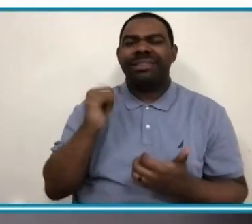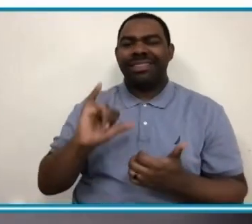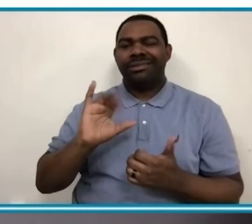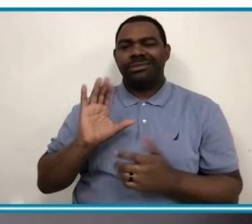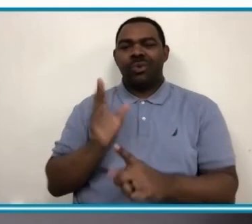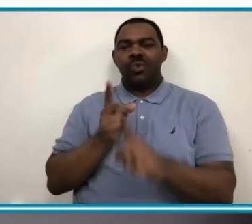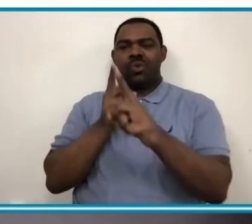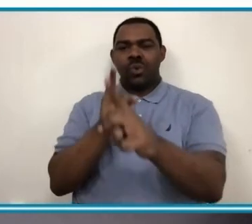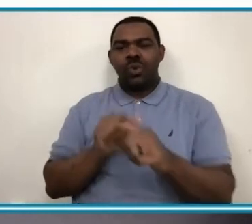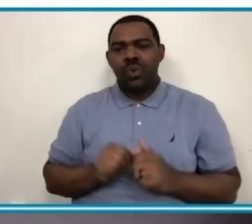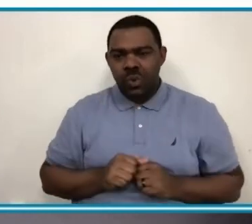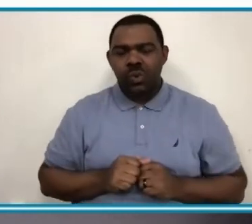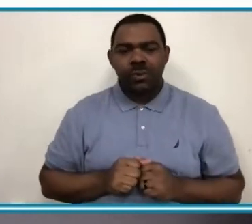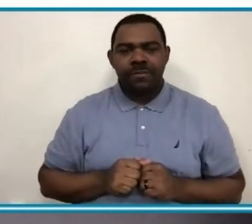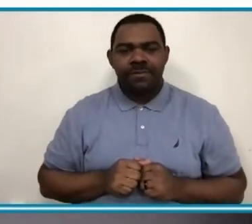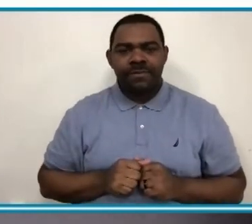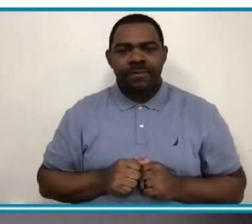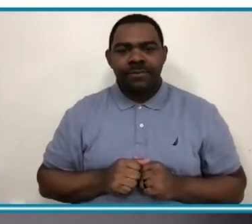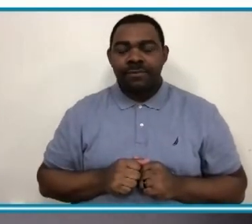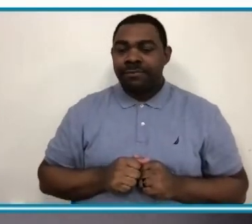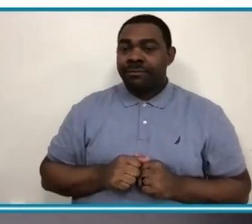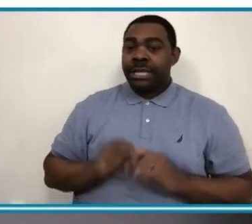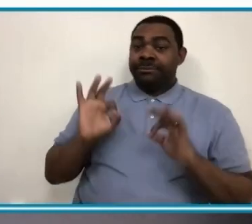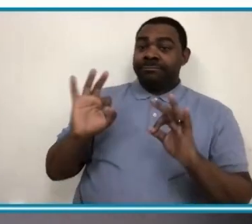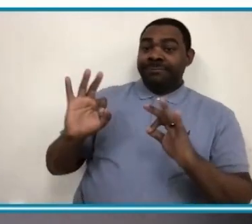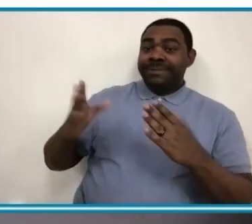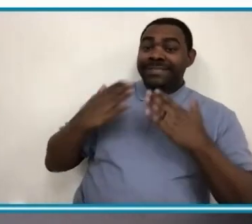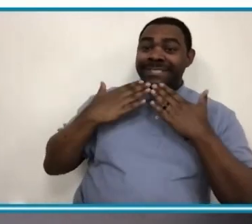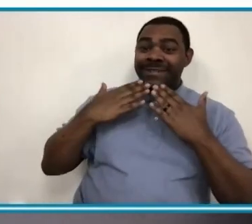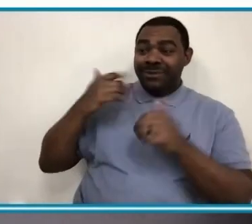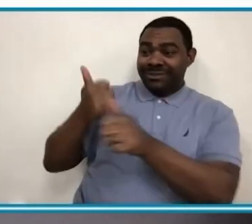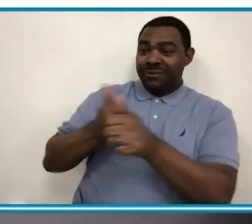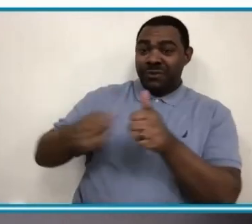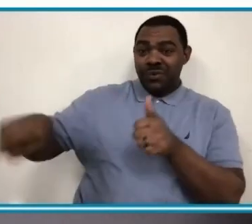Thank each of you for your input on those great questions from our audience.